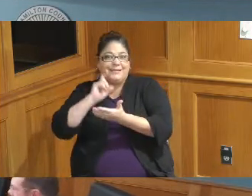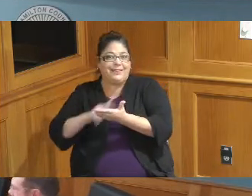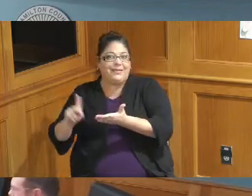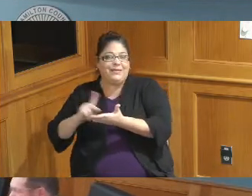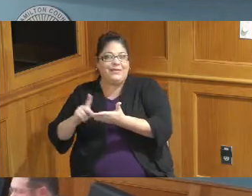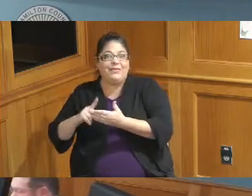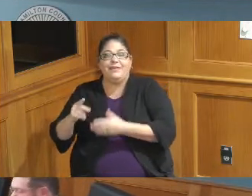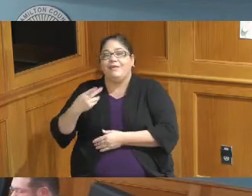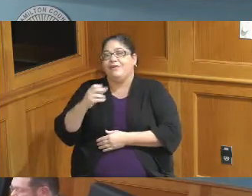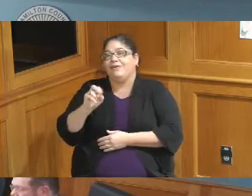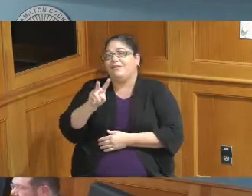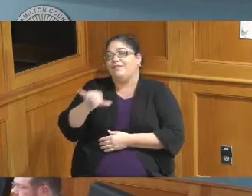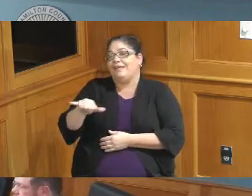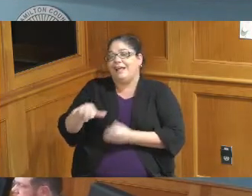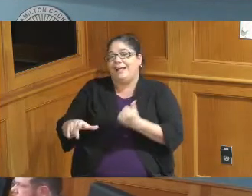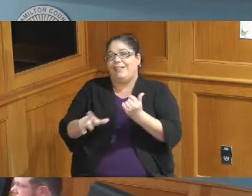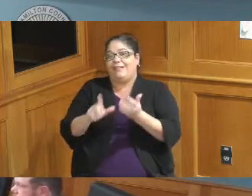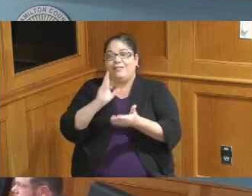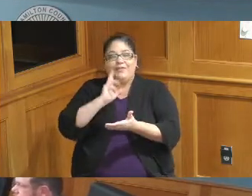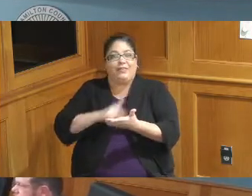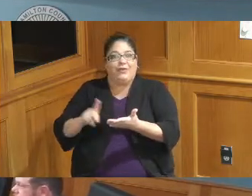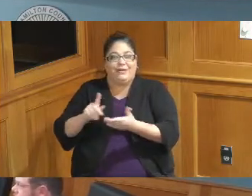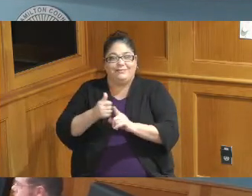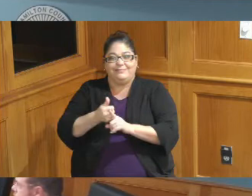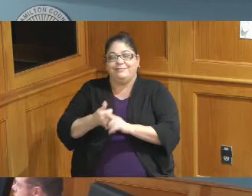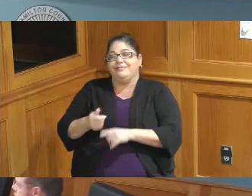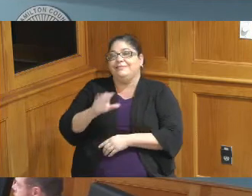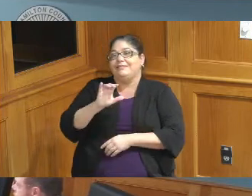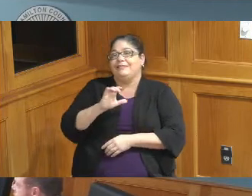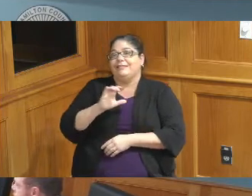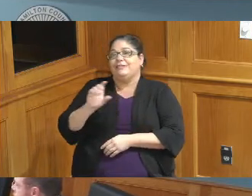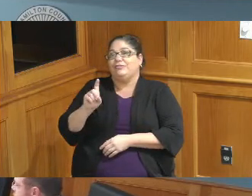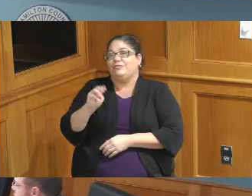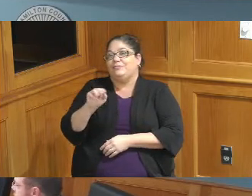Clerk to the Board Stephanie Summerow Dumas Commissioner good afternoon I'm Commissioner